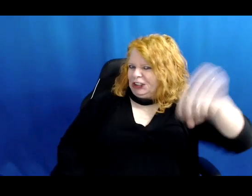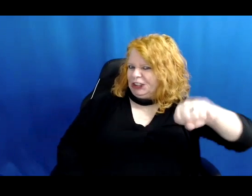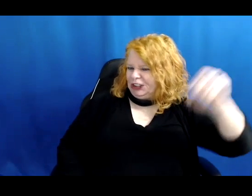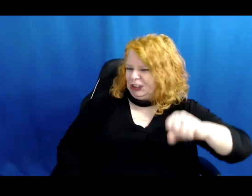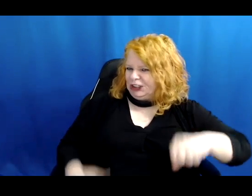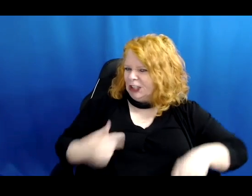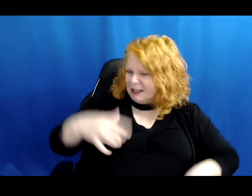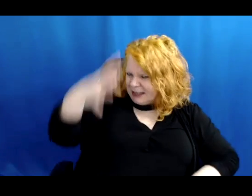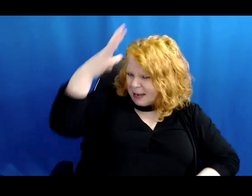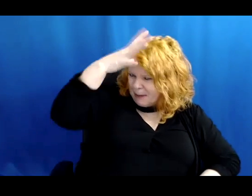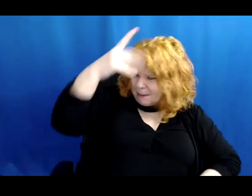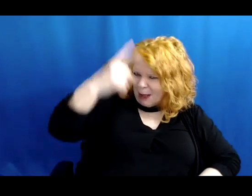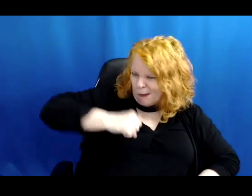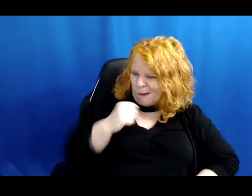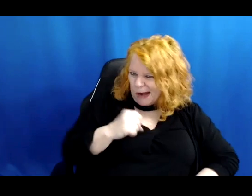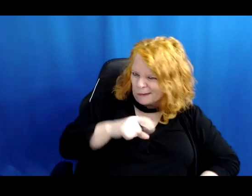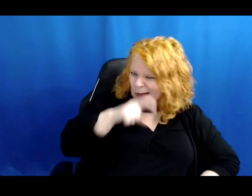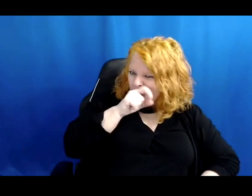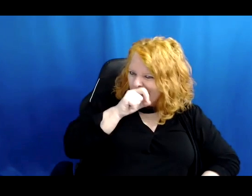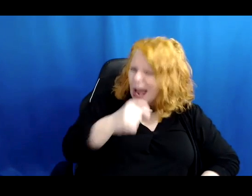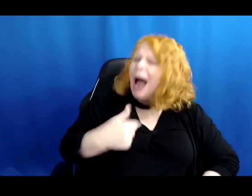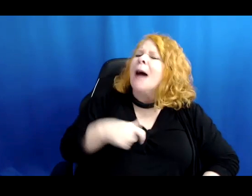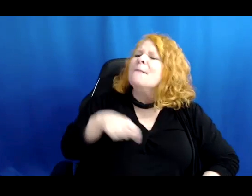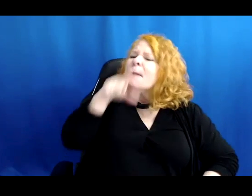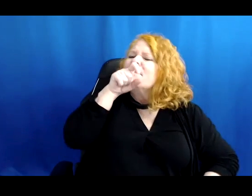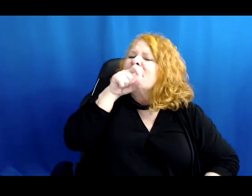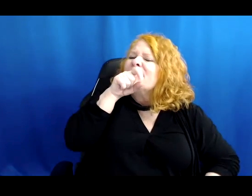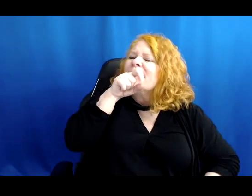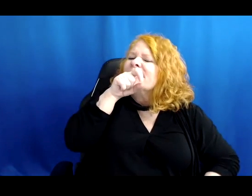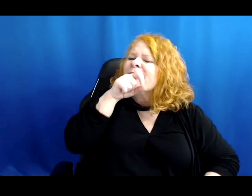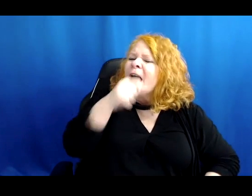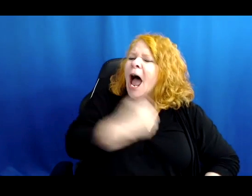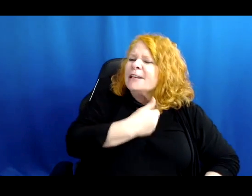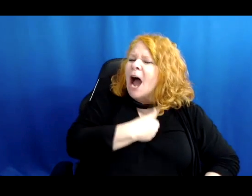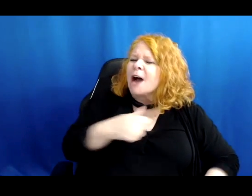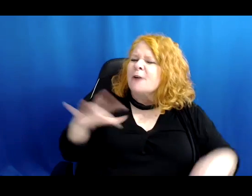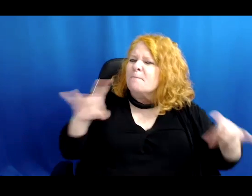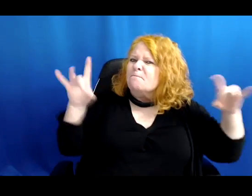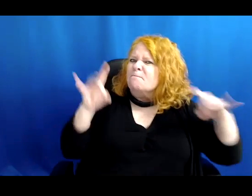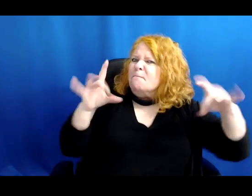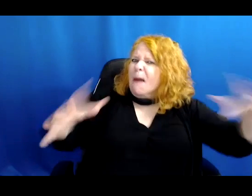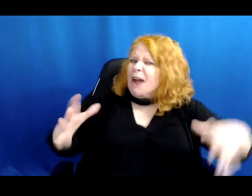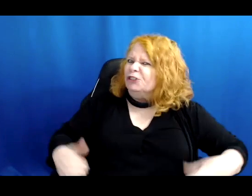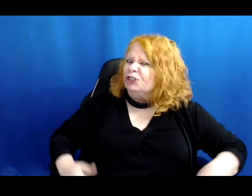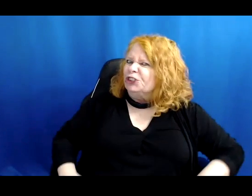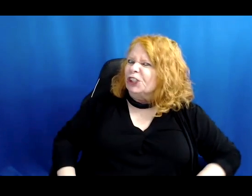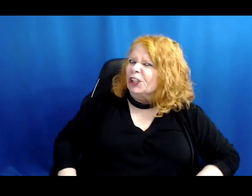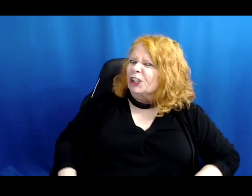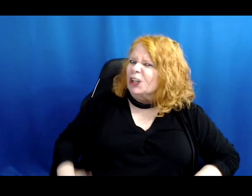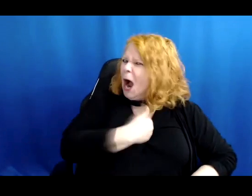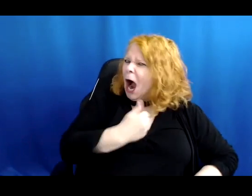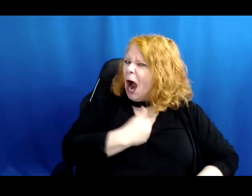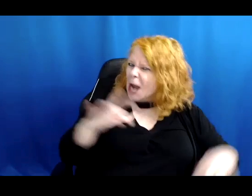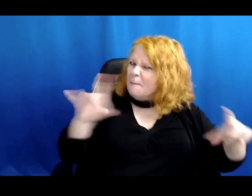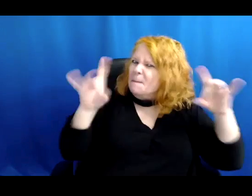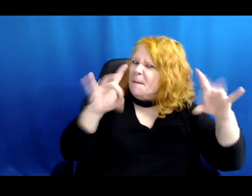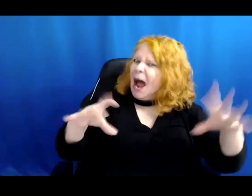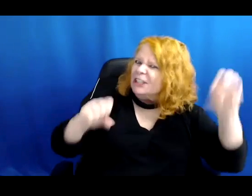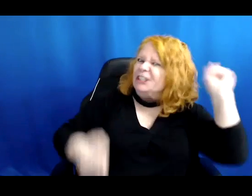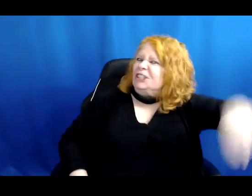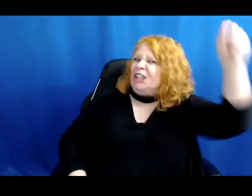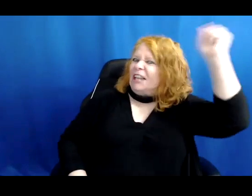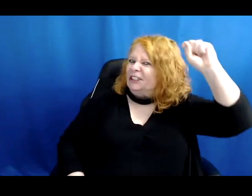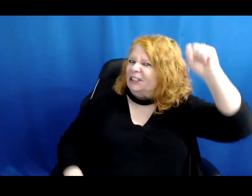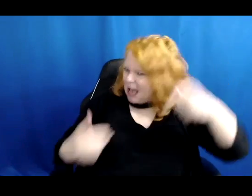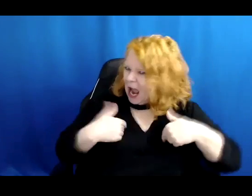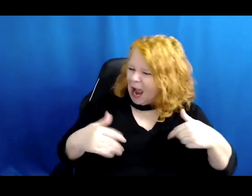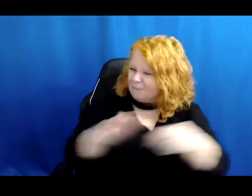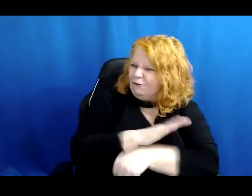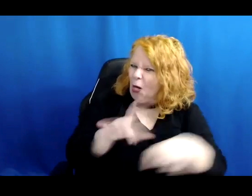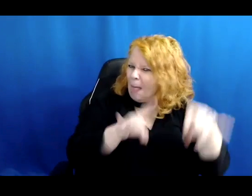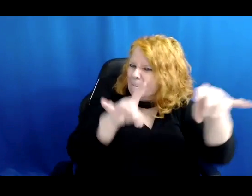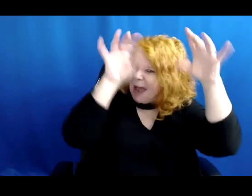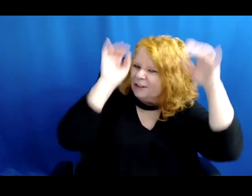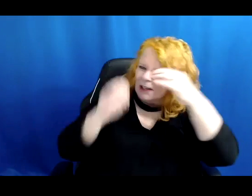“I am a parrot and I am magic! I am magic! ”said Papa the One-Winged Parrot. He cheered